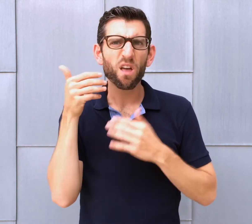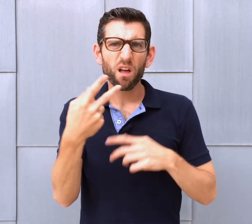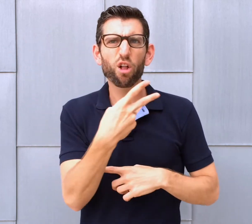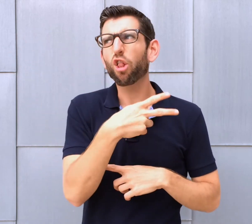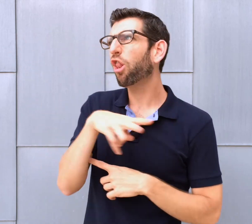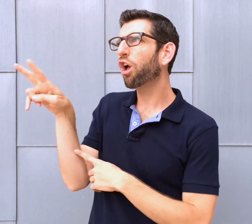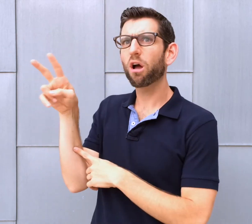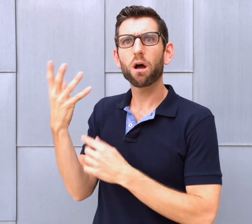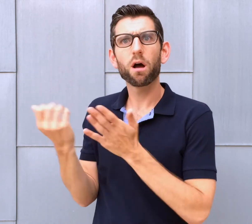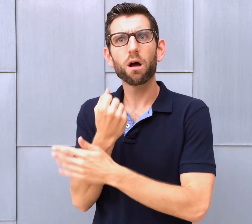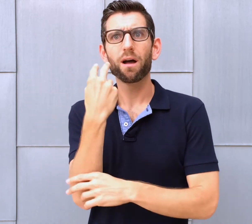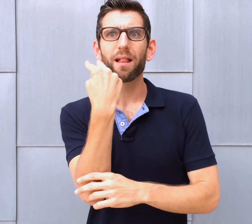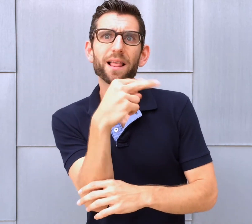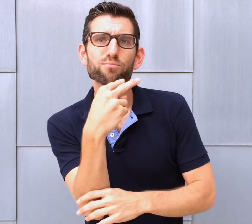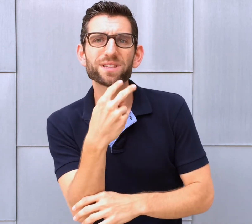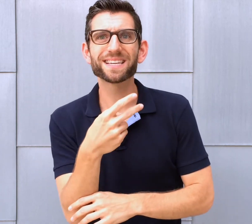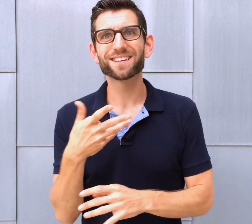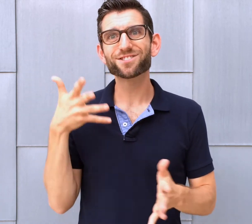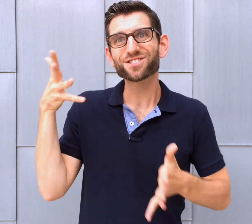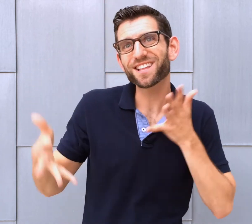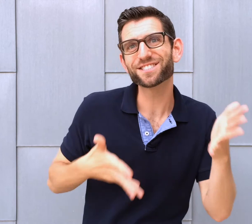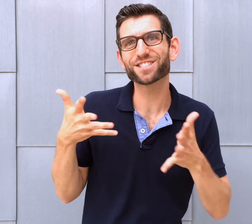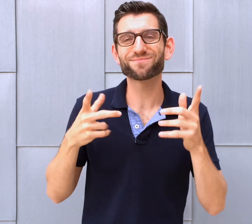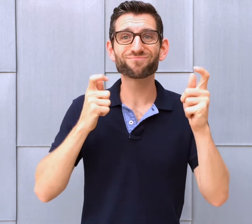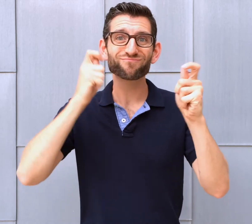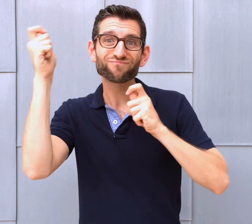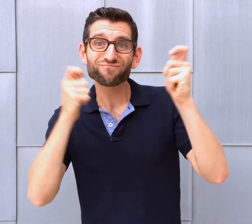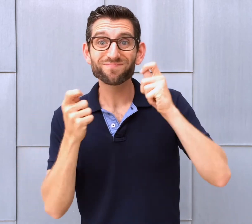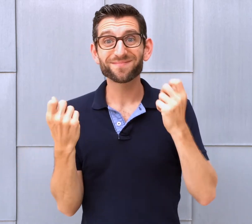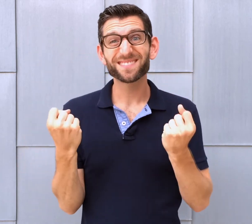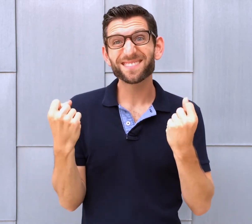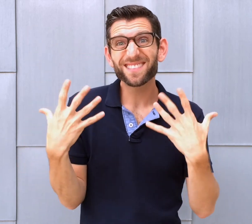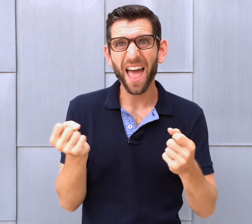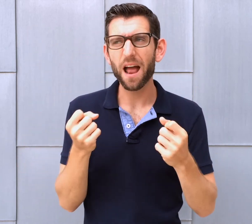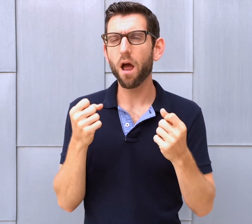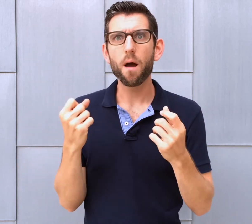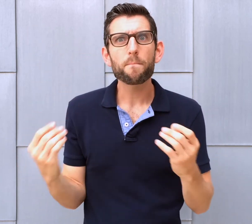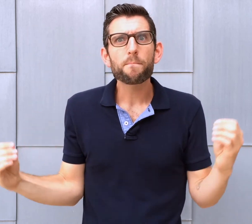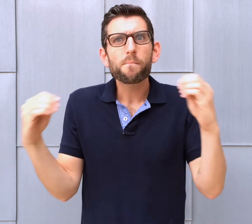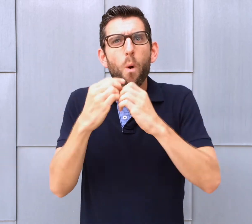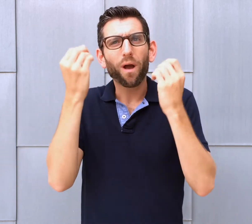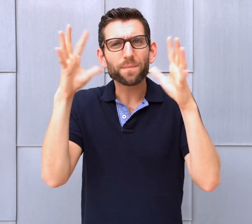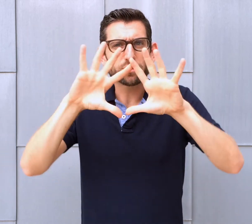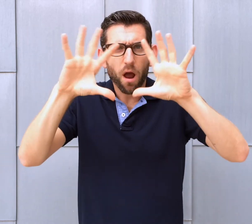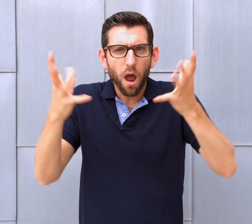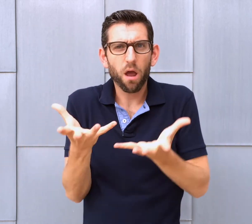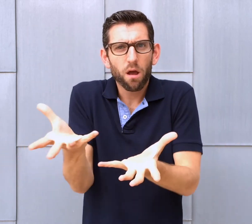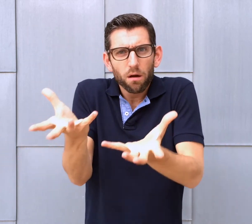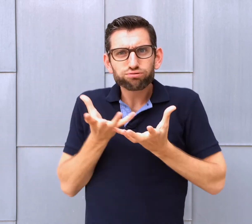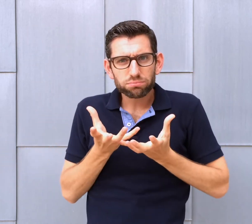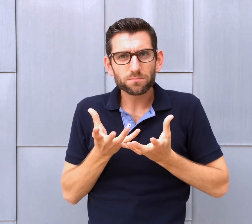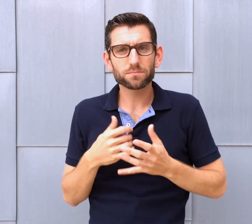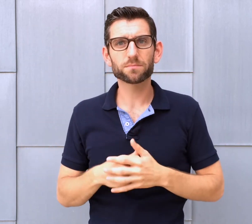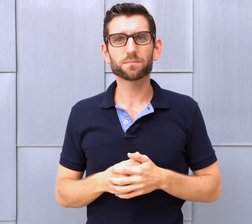and it'd be a good idea for them to go ahead and look at their teacher and get more information through lipreading, gestures, facial expressions, or signing. The deaf student would be getting lots more information overall!